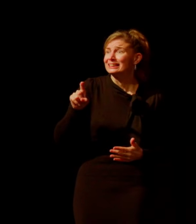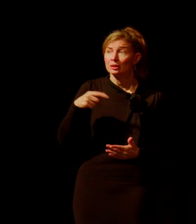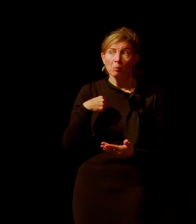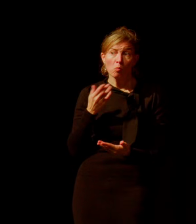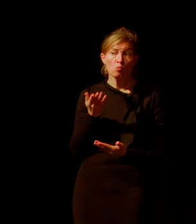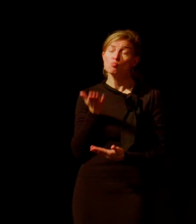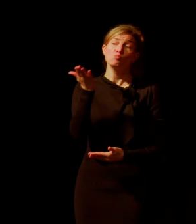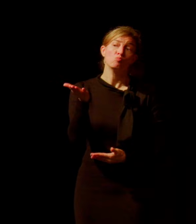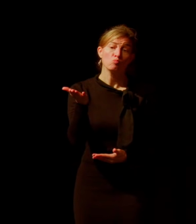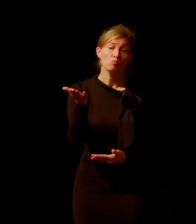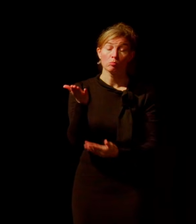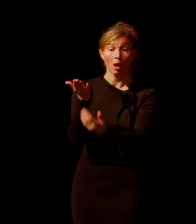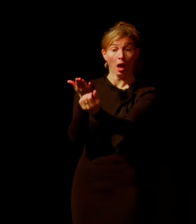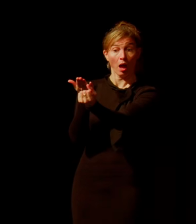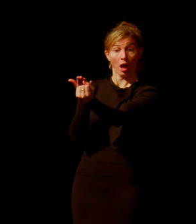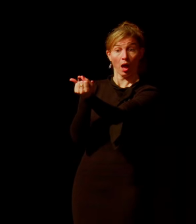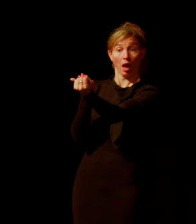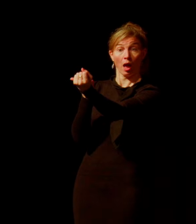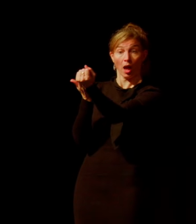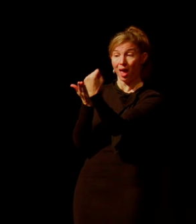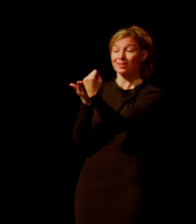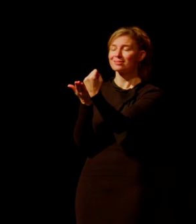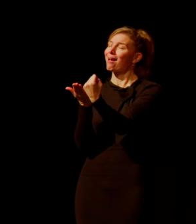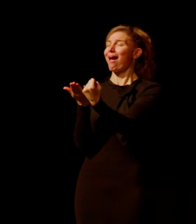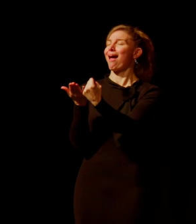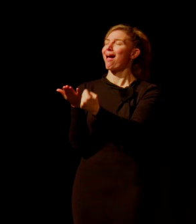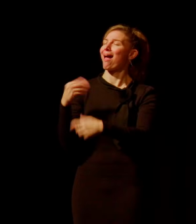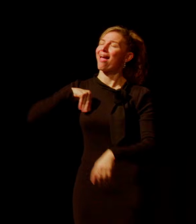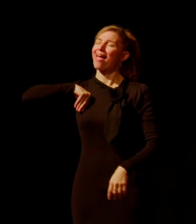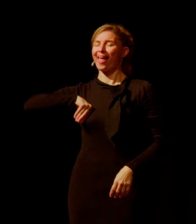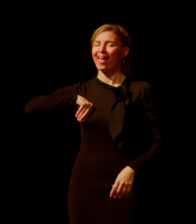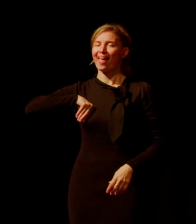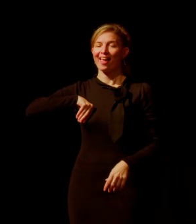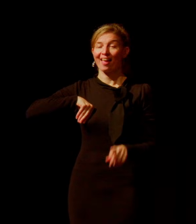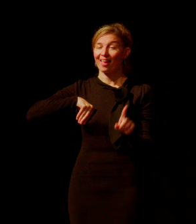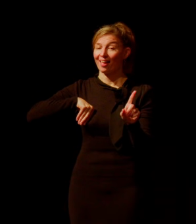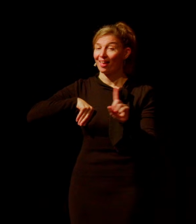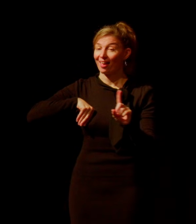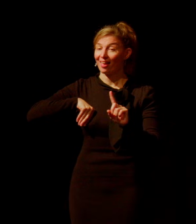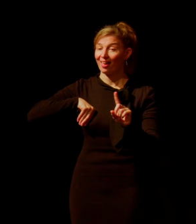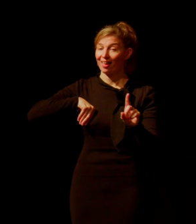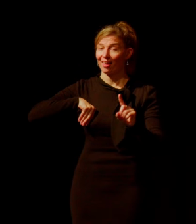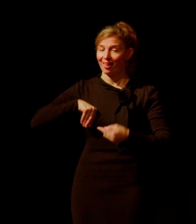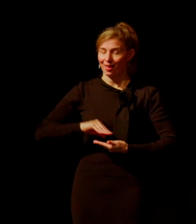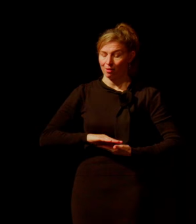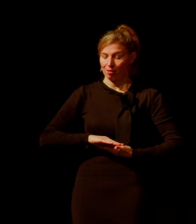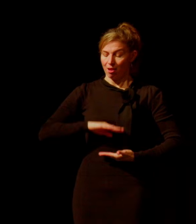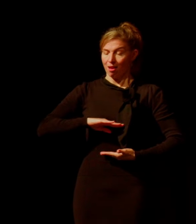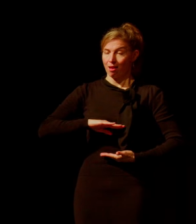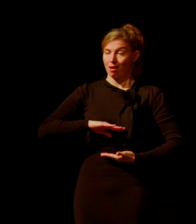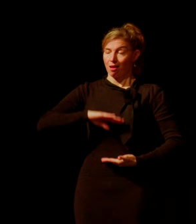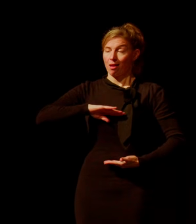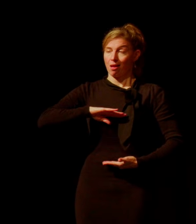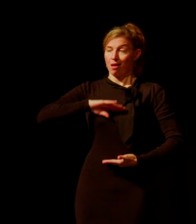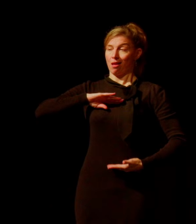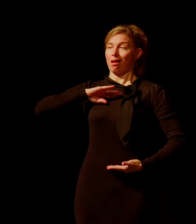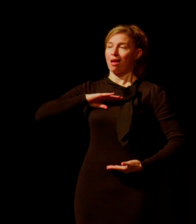it wasn't just about getting what she wanted, but it was about feeling empowered to ask in the first place.